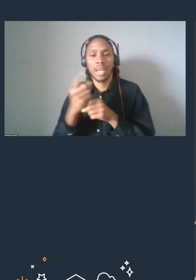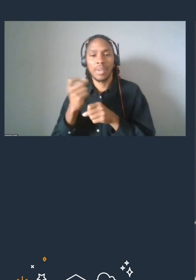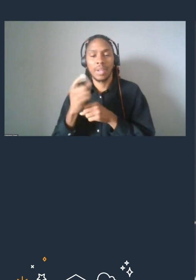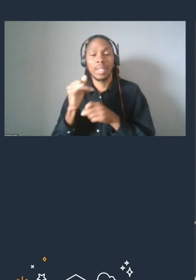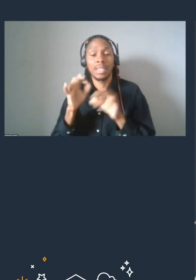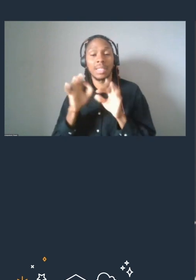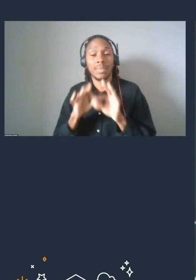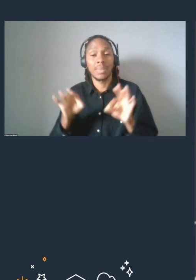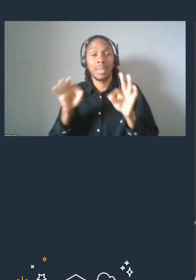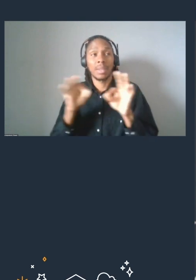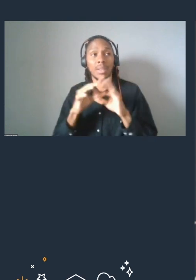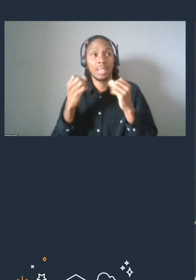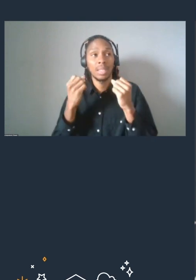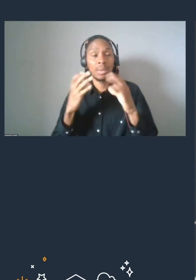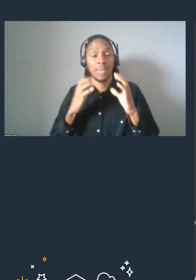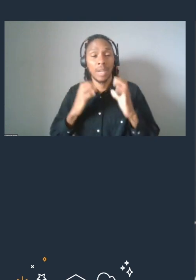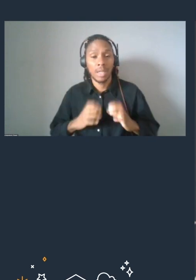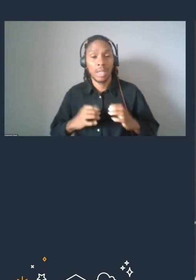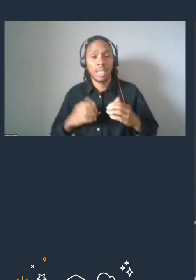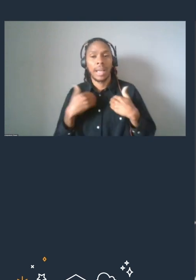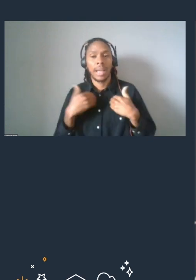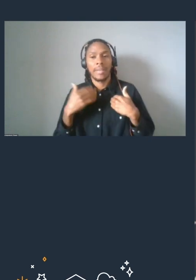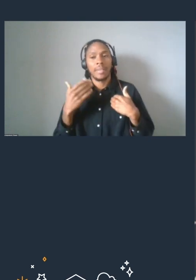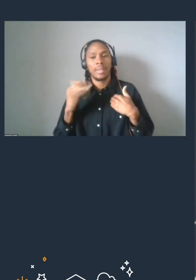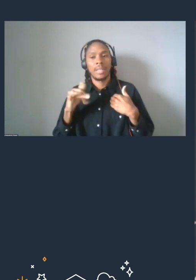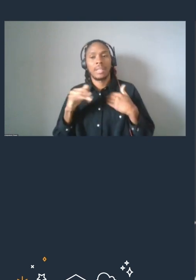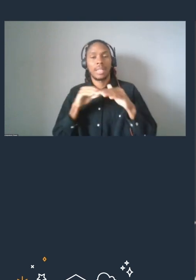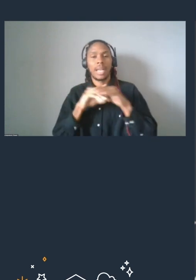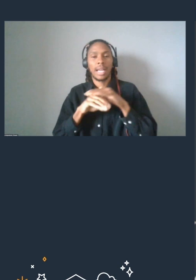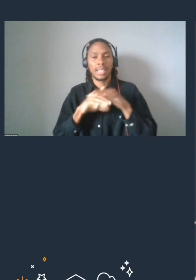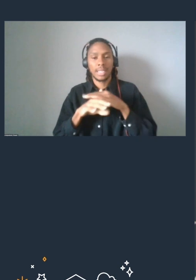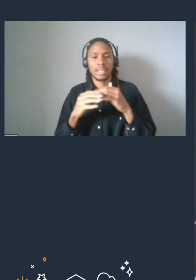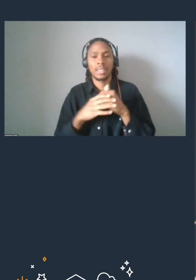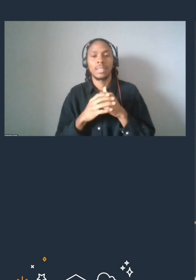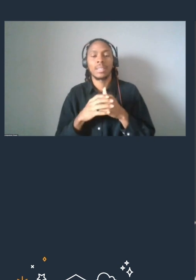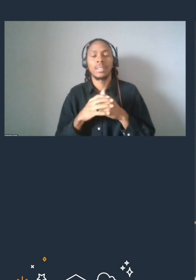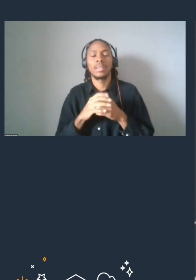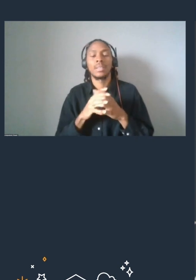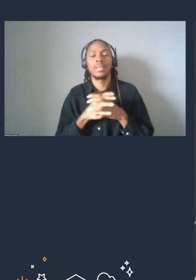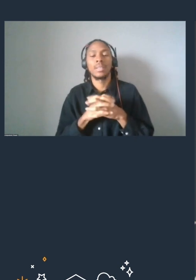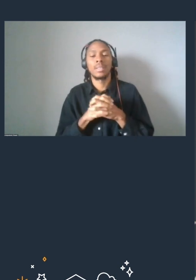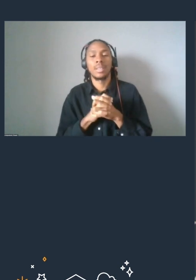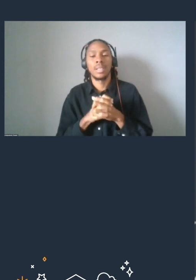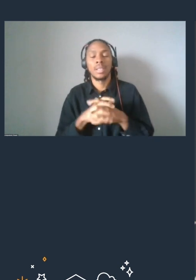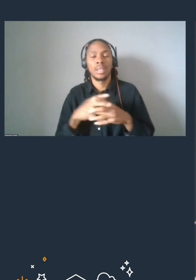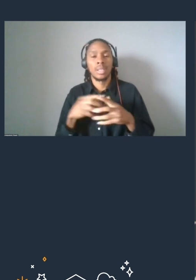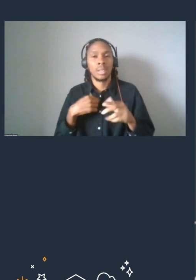of our customers to have that access. And so we're very excited to be able to provide that to them.